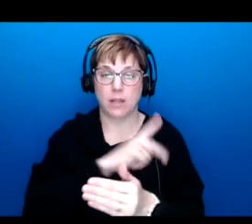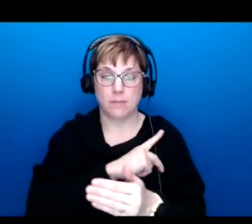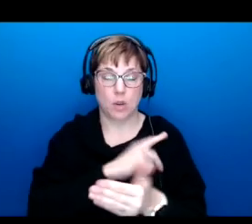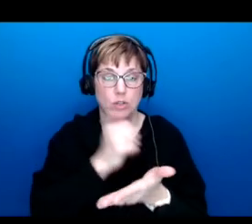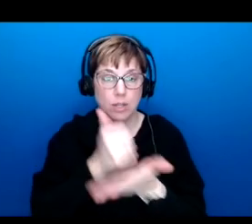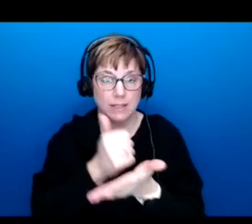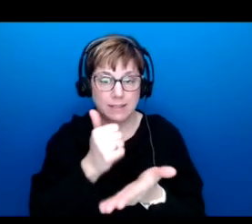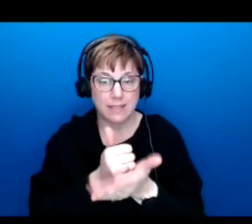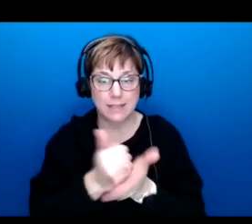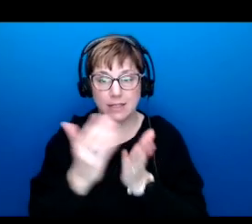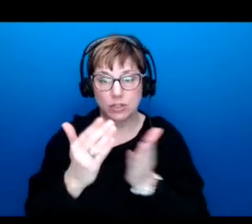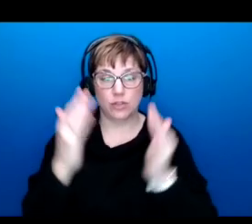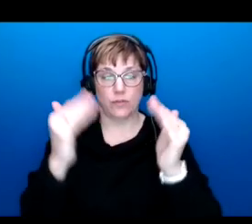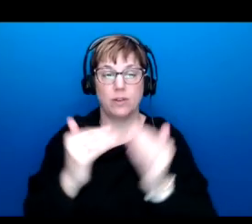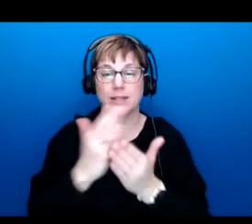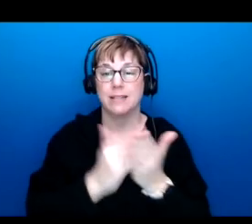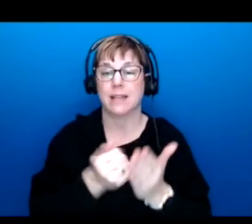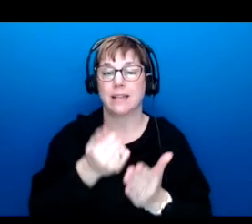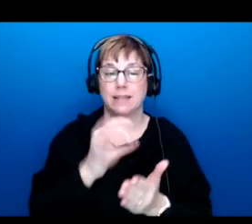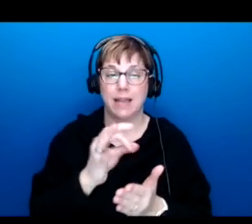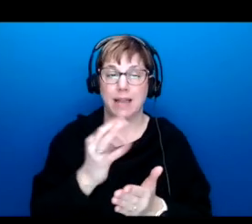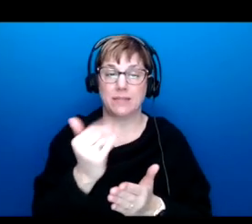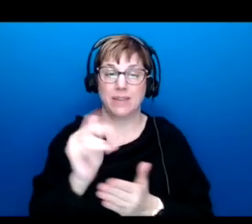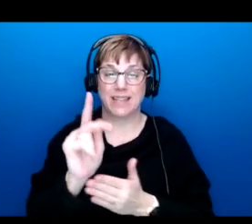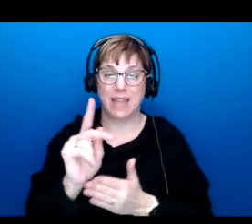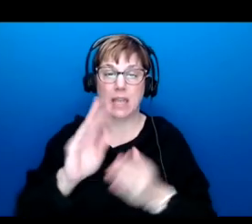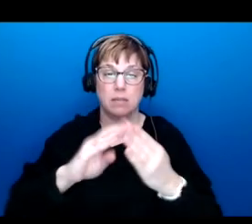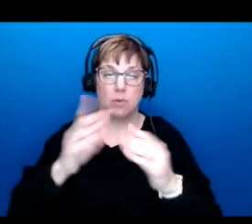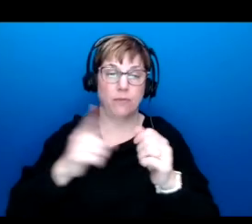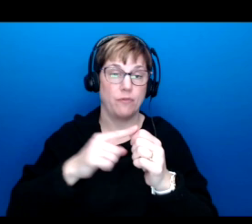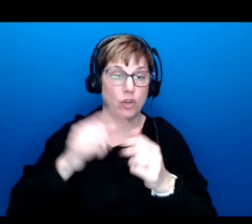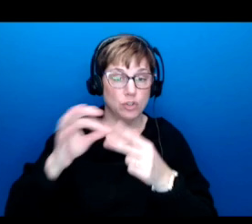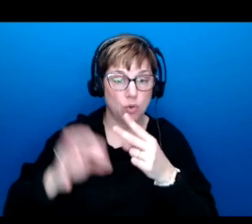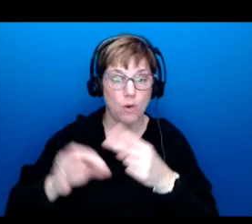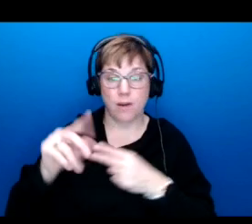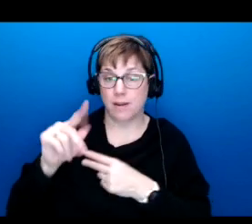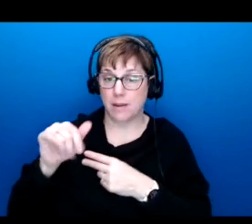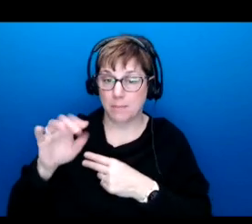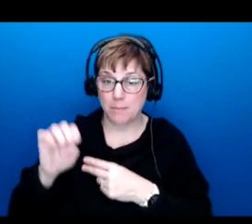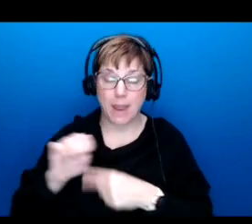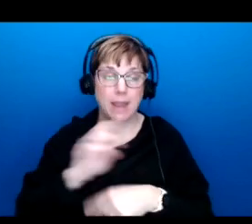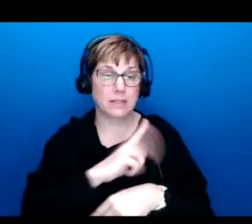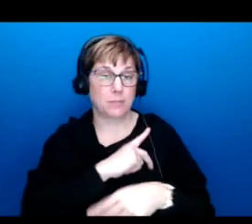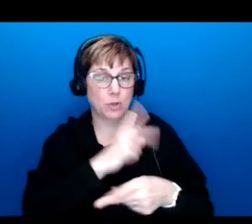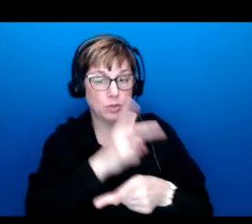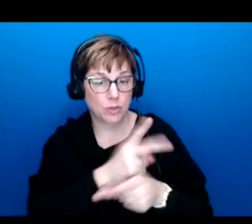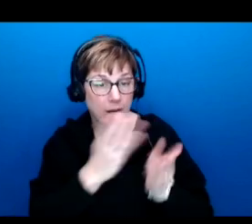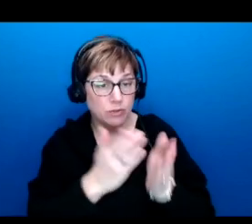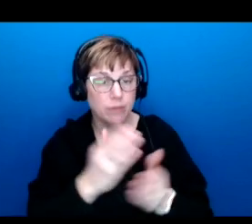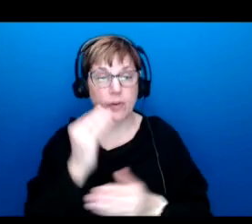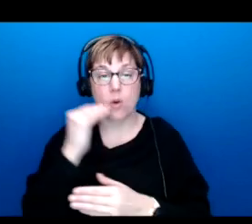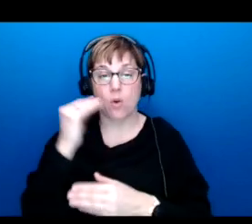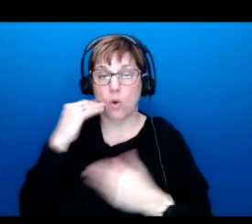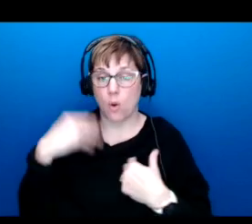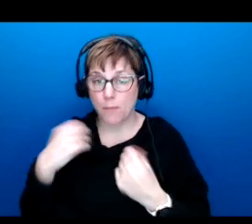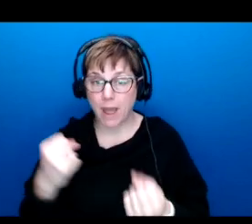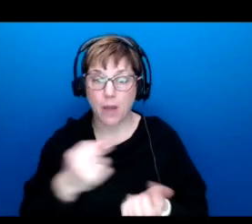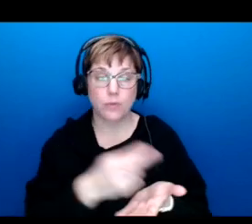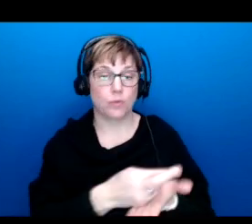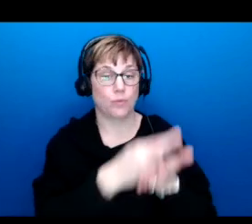Section 1915(k) community first Choice, PACE, personal care services, home health, rehabilitation,